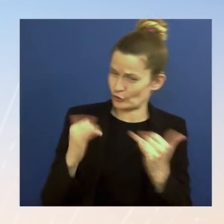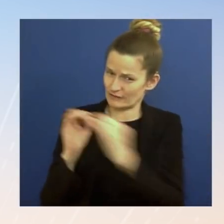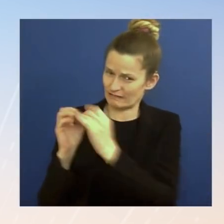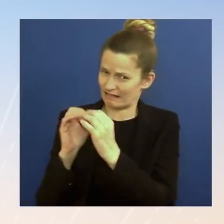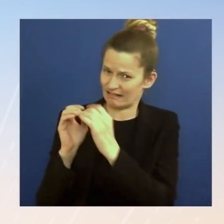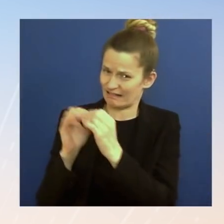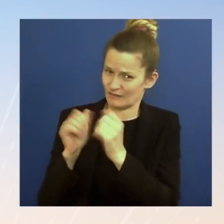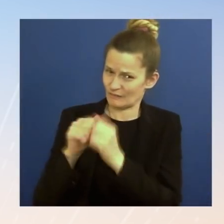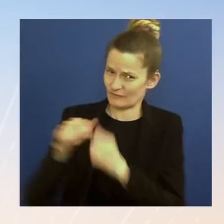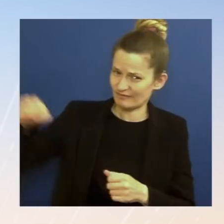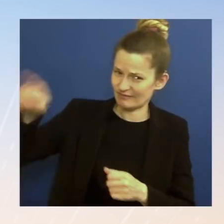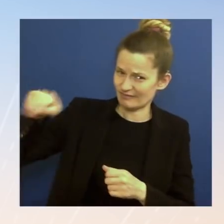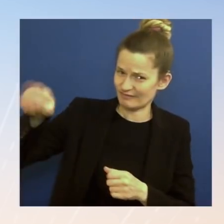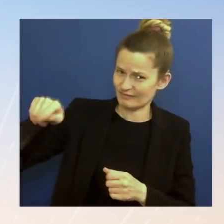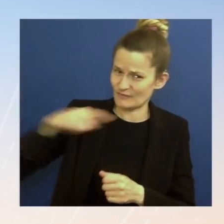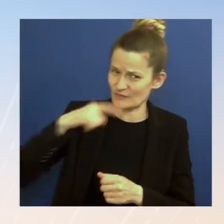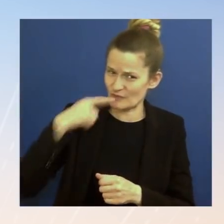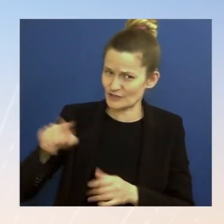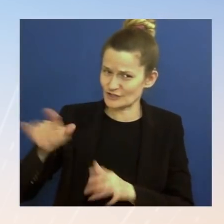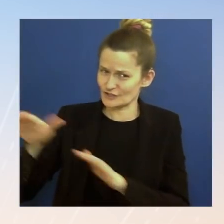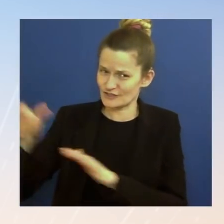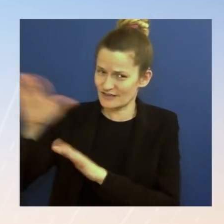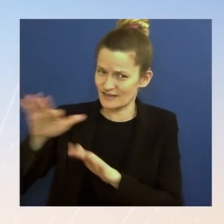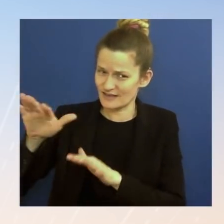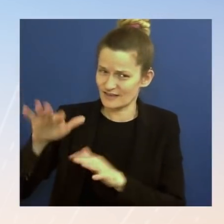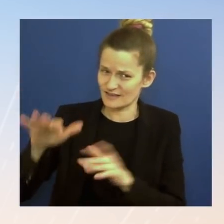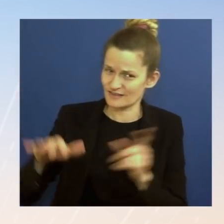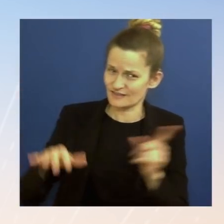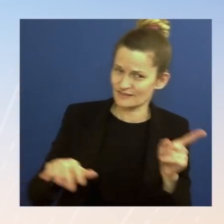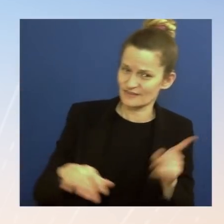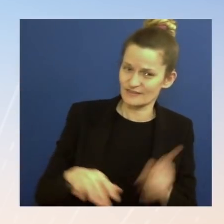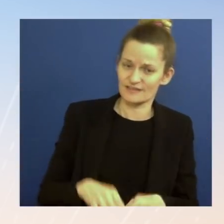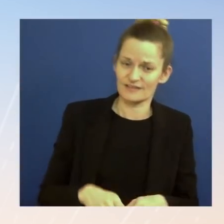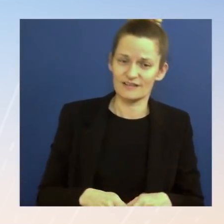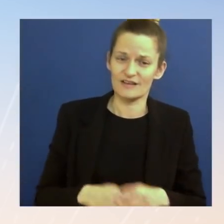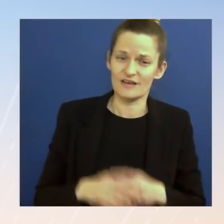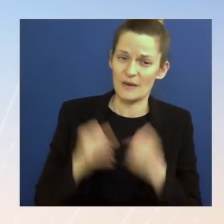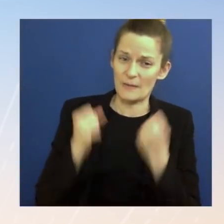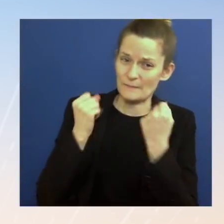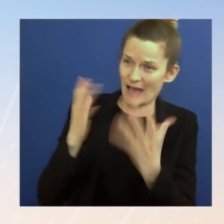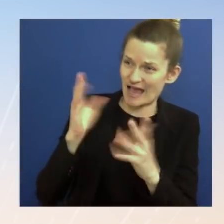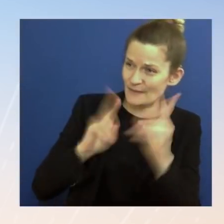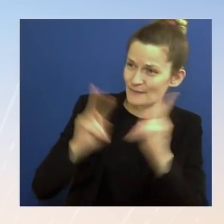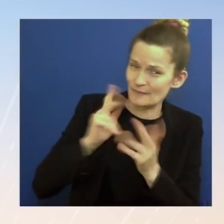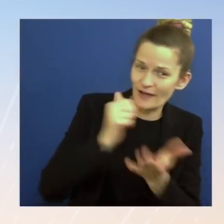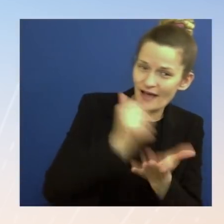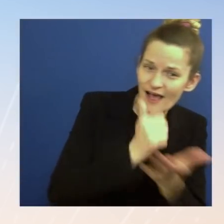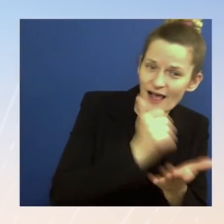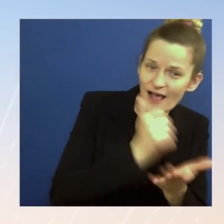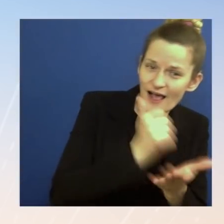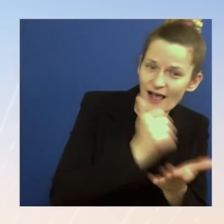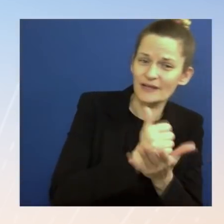that helped us that are still left. Could you just update us on -- almost six months -- whether they'll be able to come back?